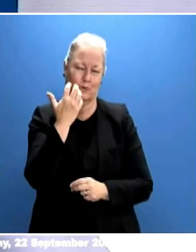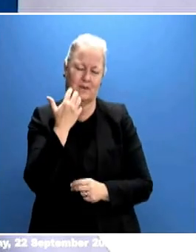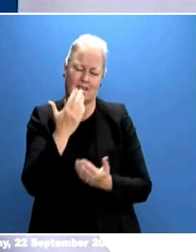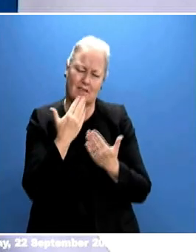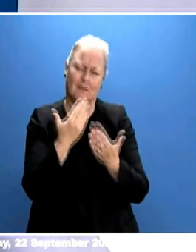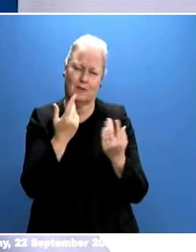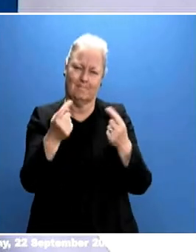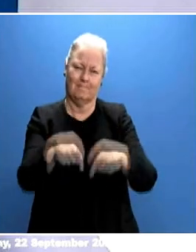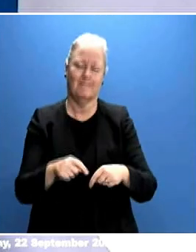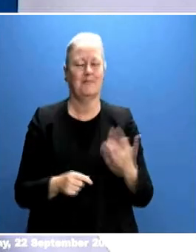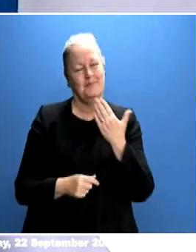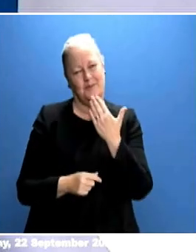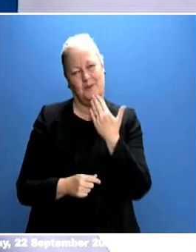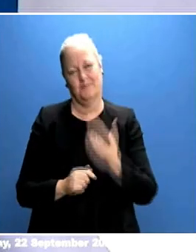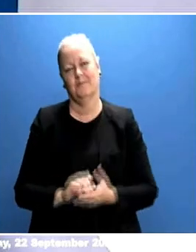Thank you very much. Thank you.